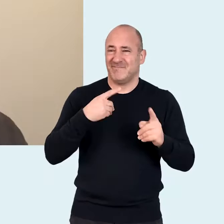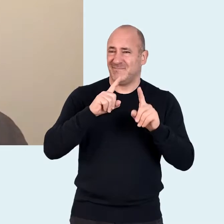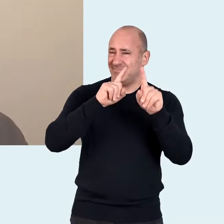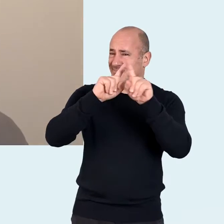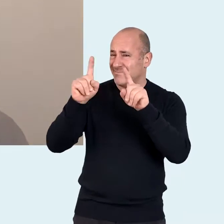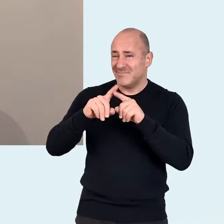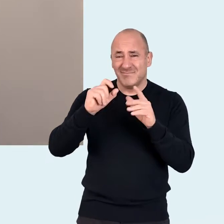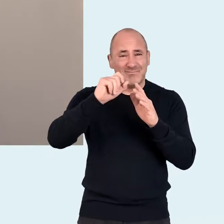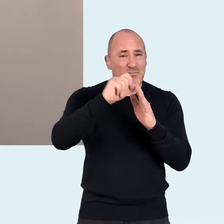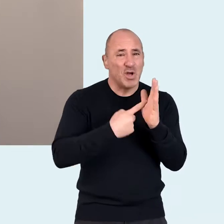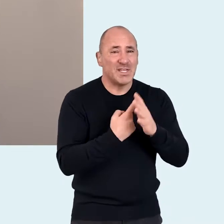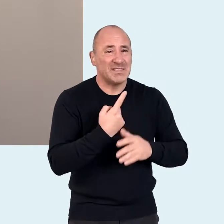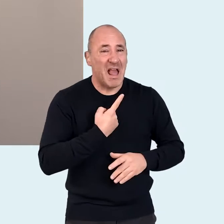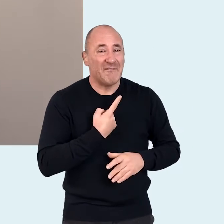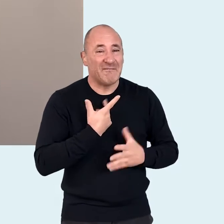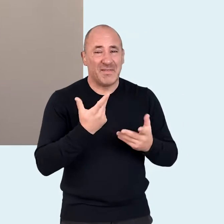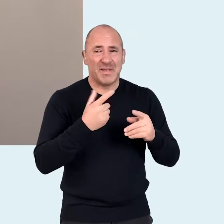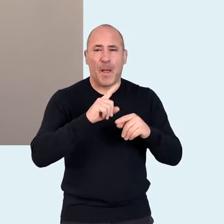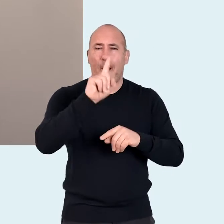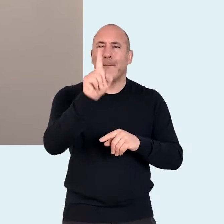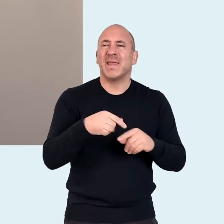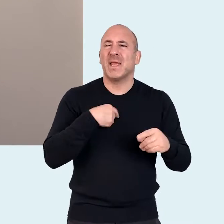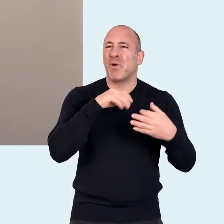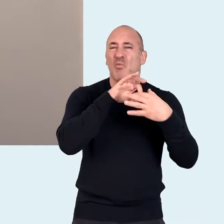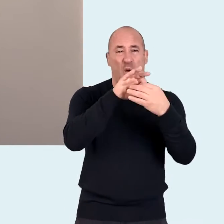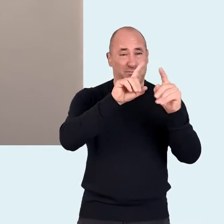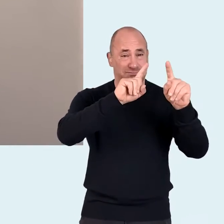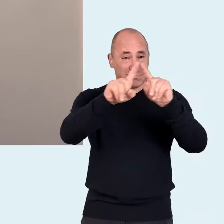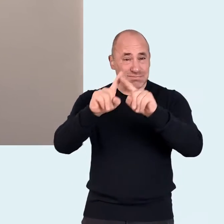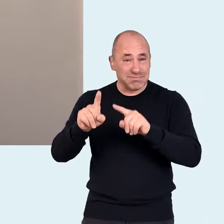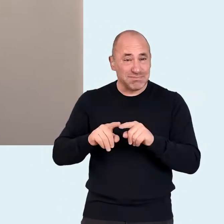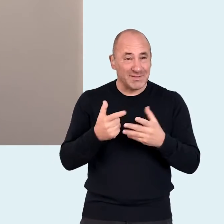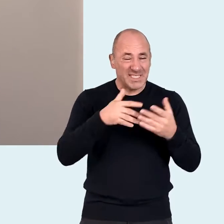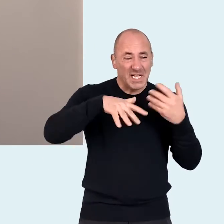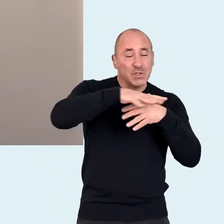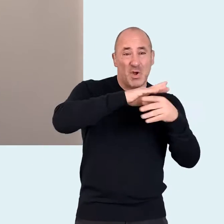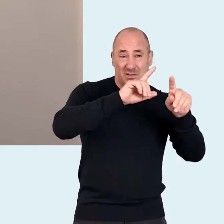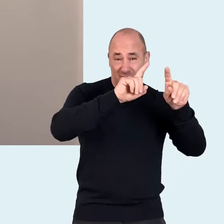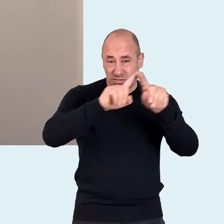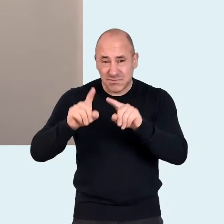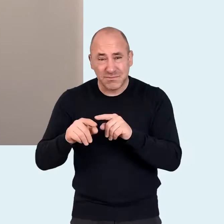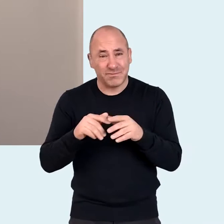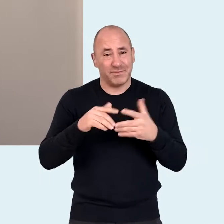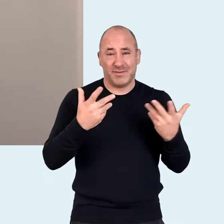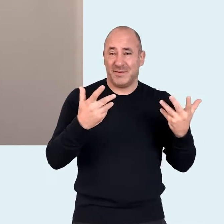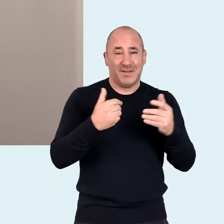I've always worked on different projects with different people in very different situations